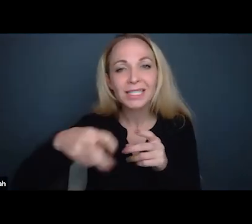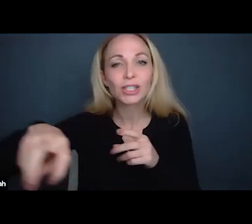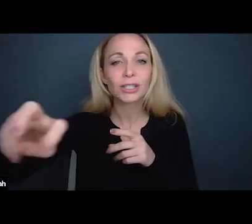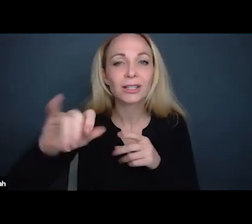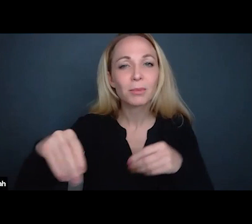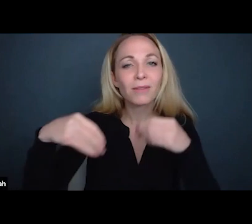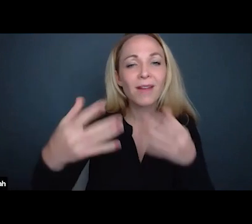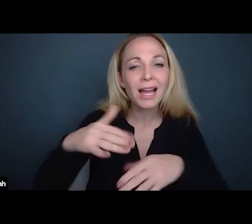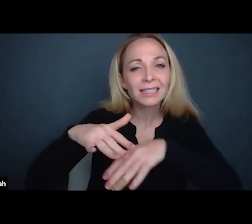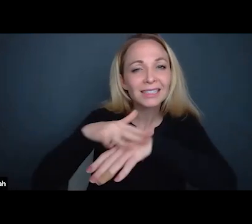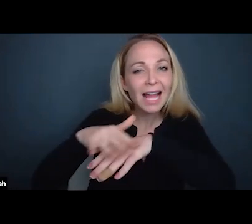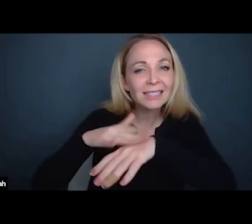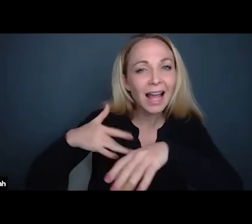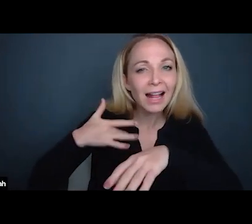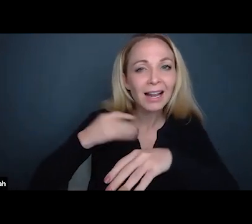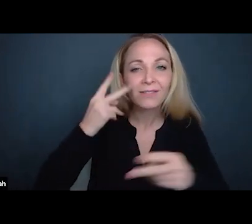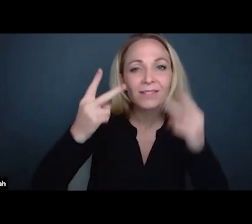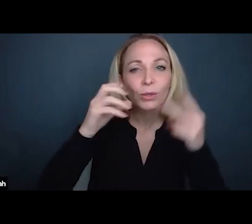between the sidewalk, planting areas, and the street.